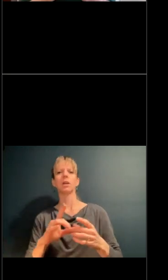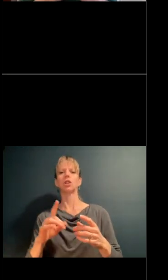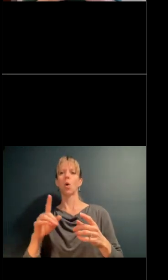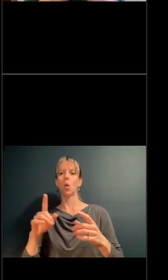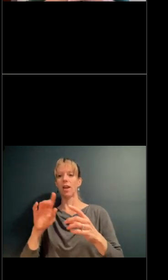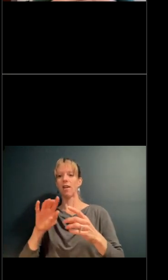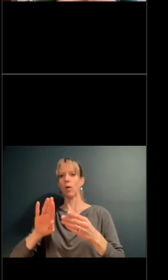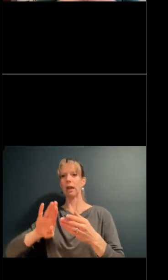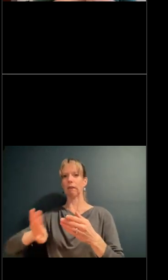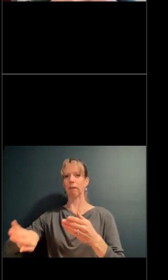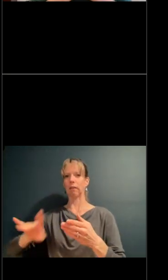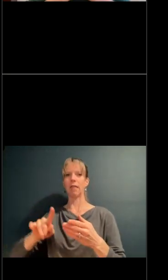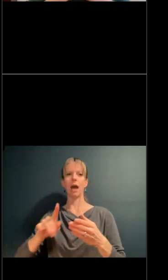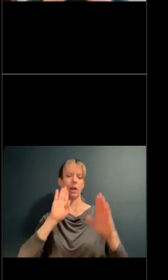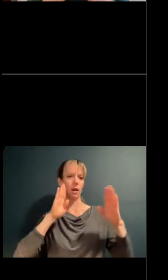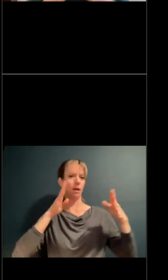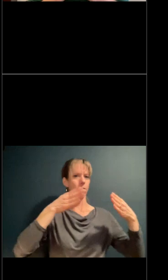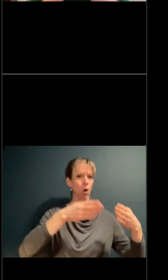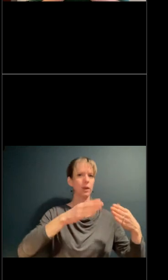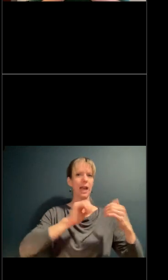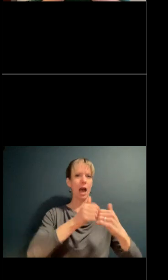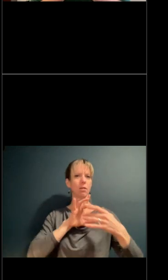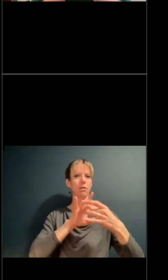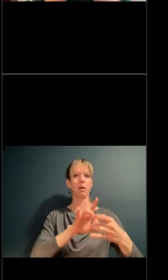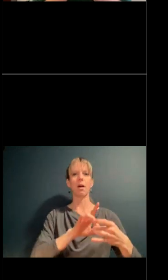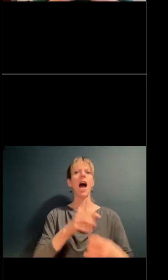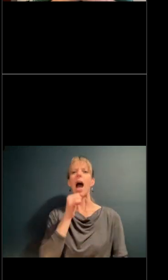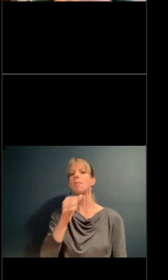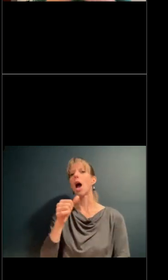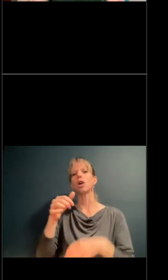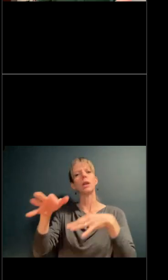I didn't come on this webinar to give you a definitive word of what belonging means for your